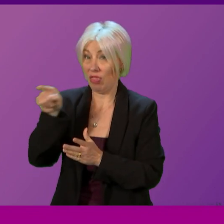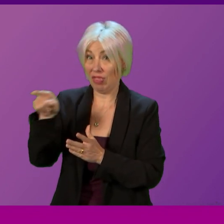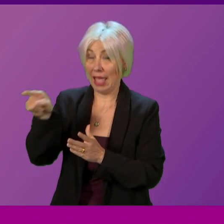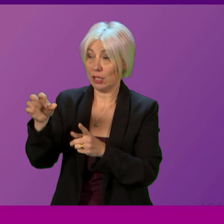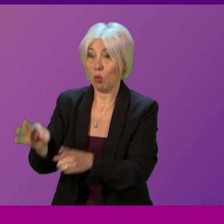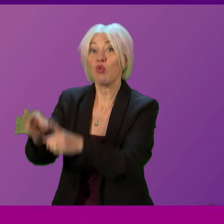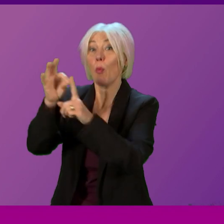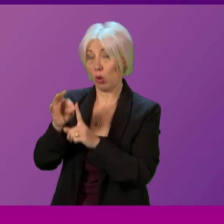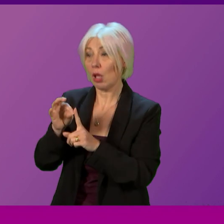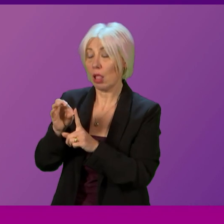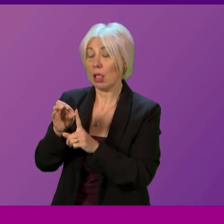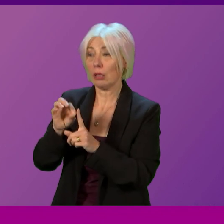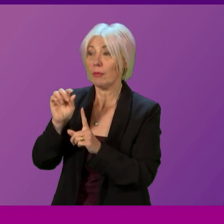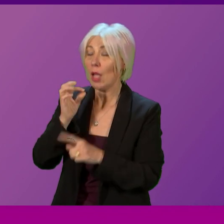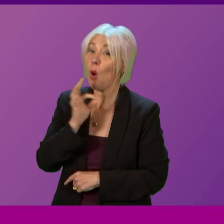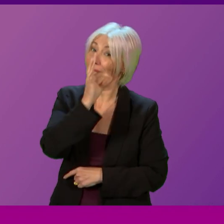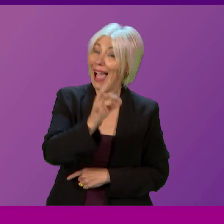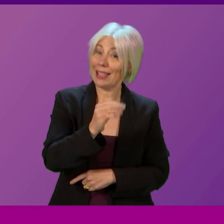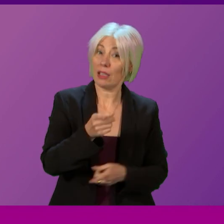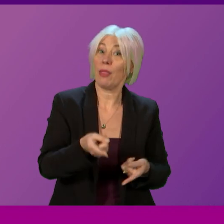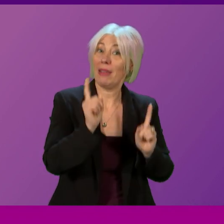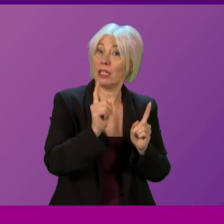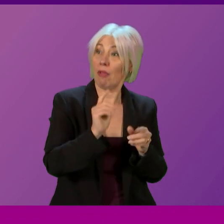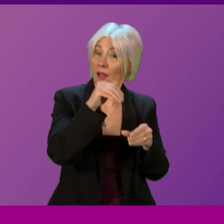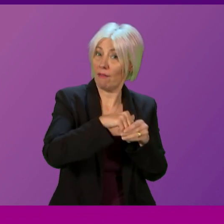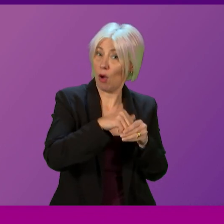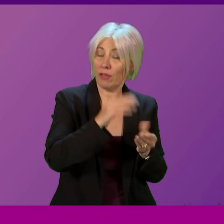However, I will certainly ask the minister concerned to write to the member with further